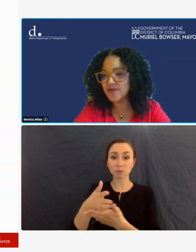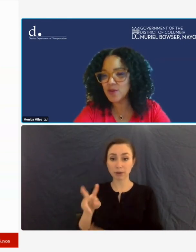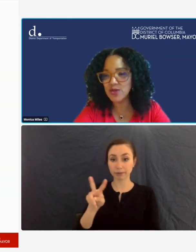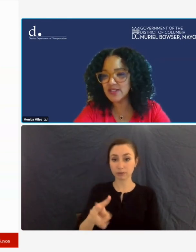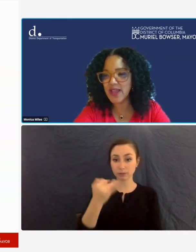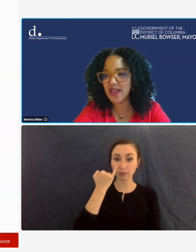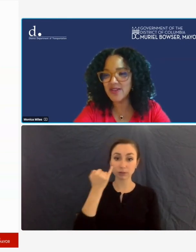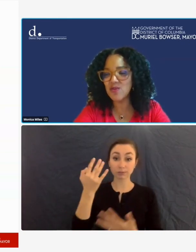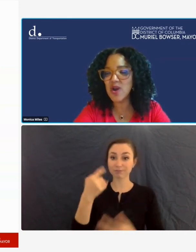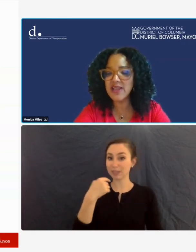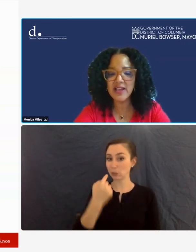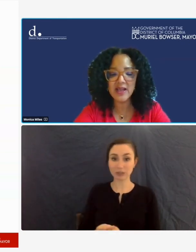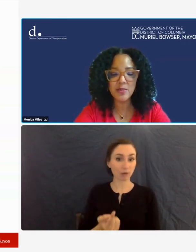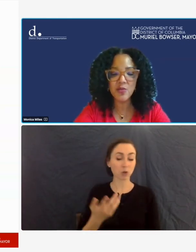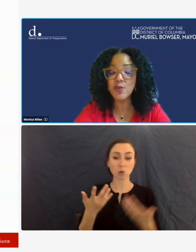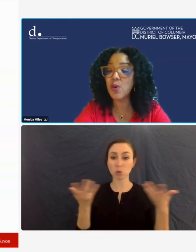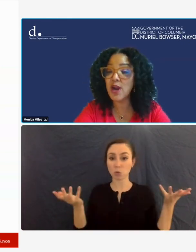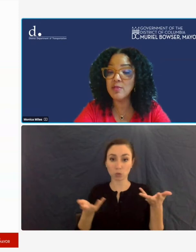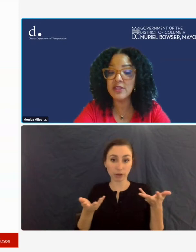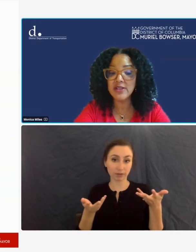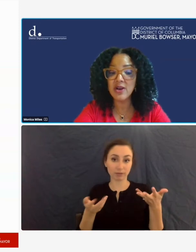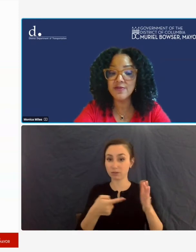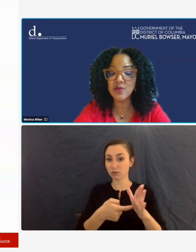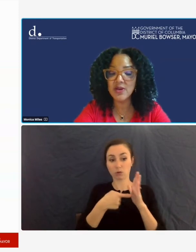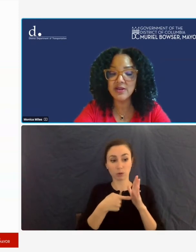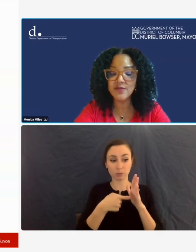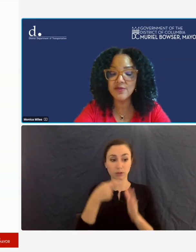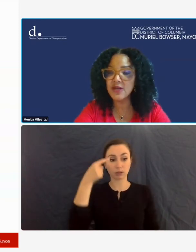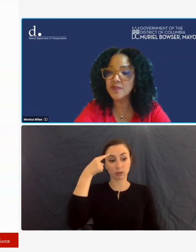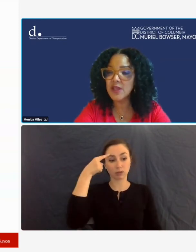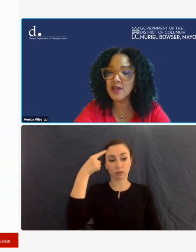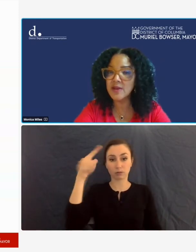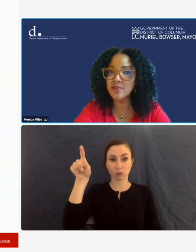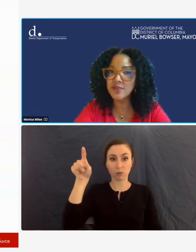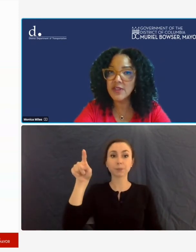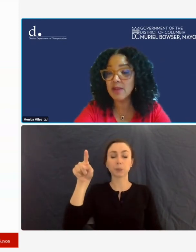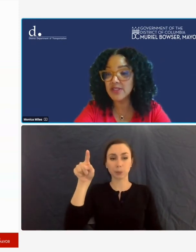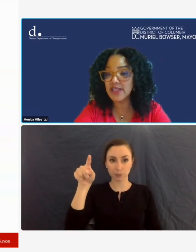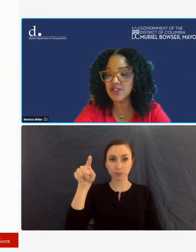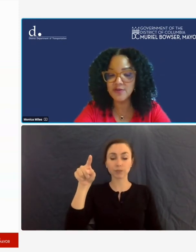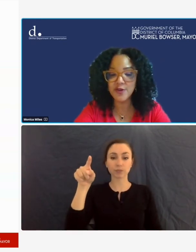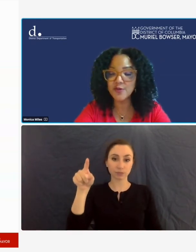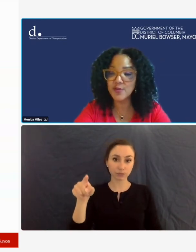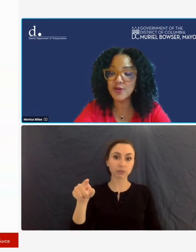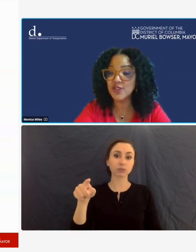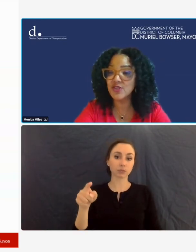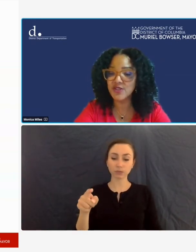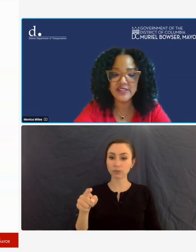the horse's mouth what the requirements are for for um compensation for for personal services